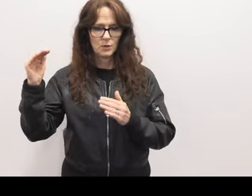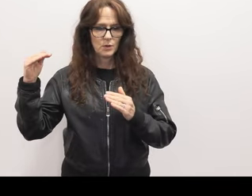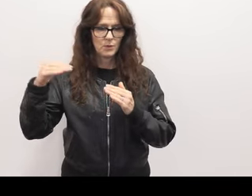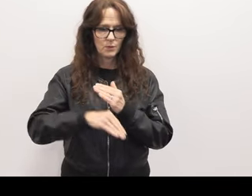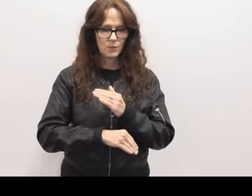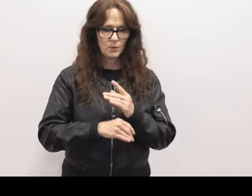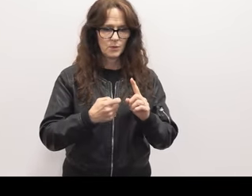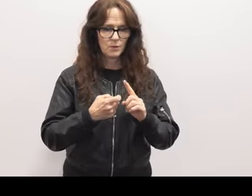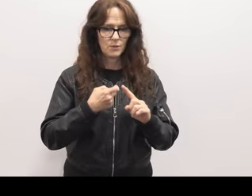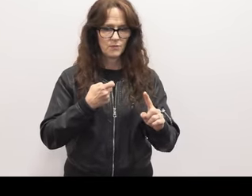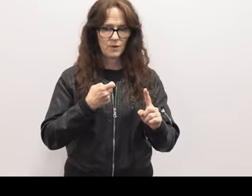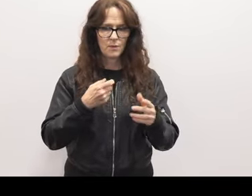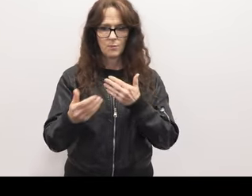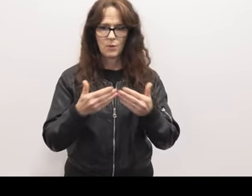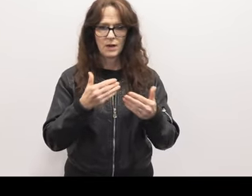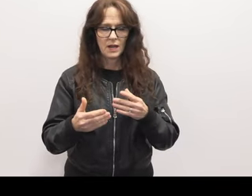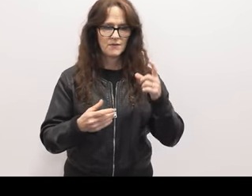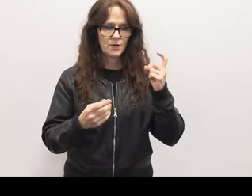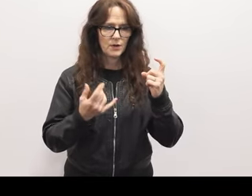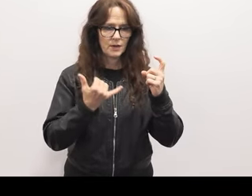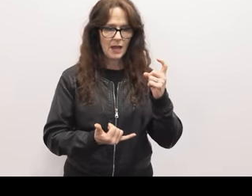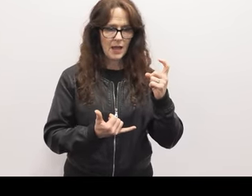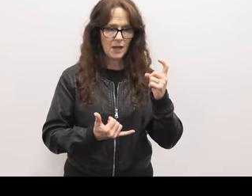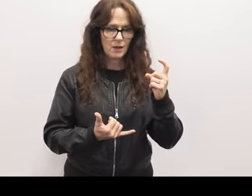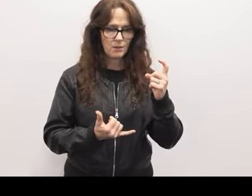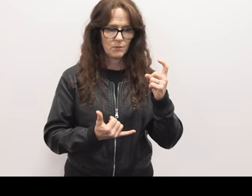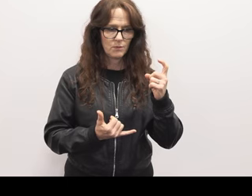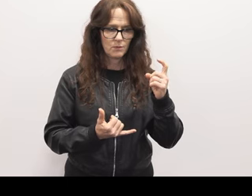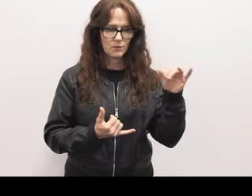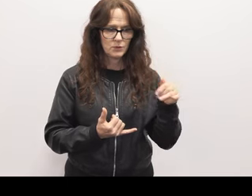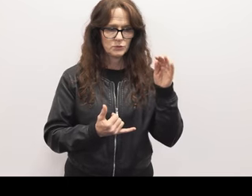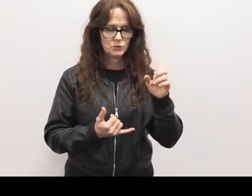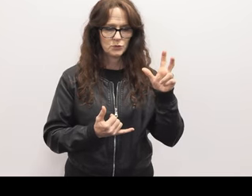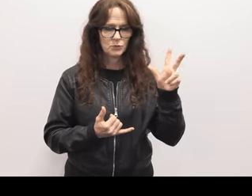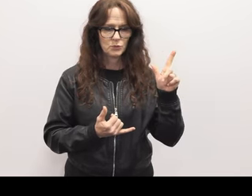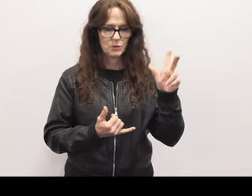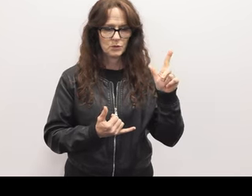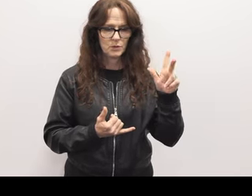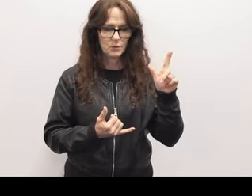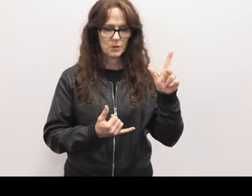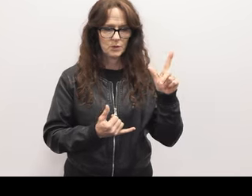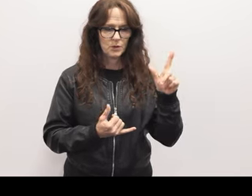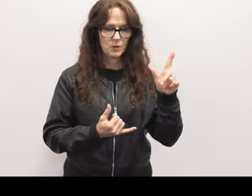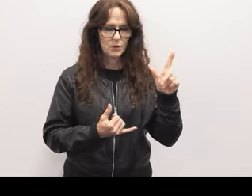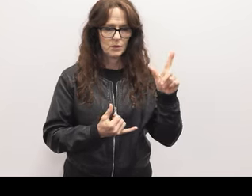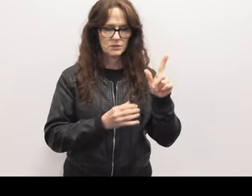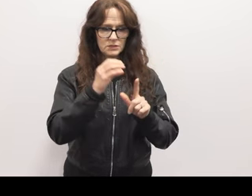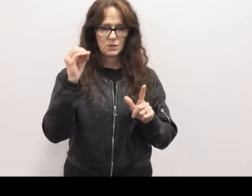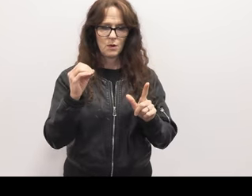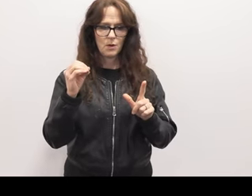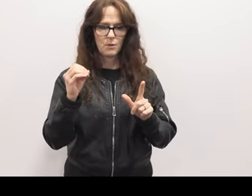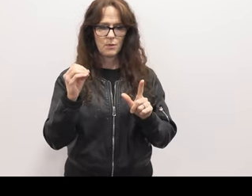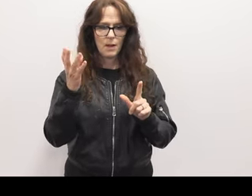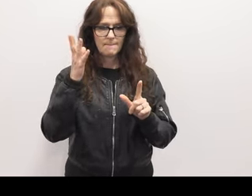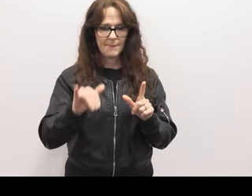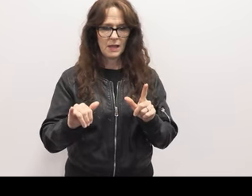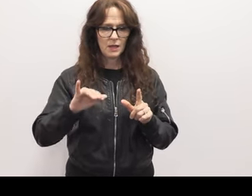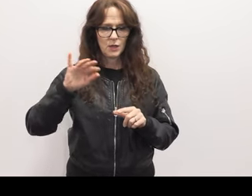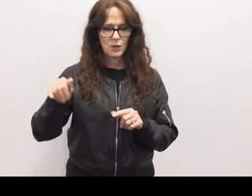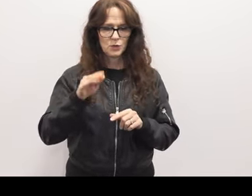whatever X is right now in June of 2023 to zero by June of 2028.